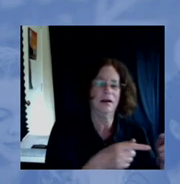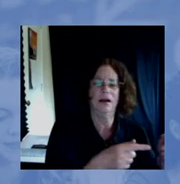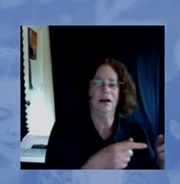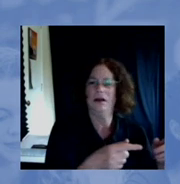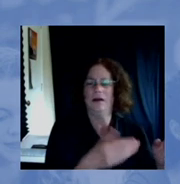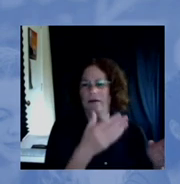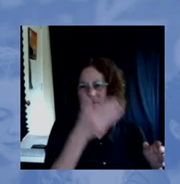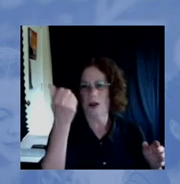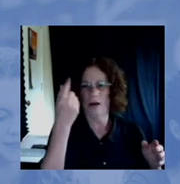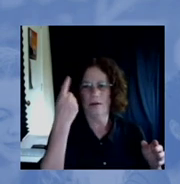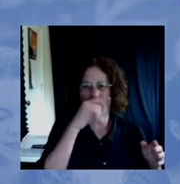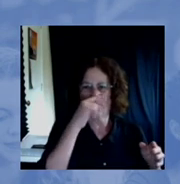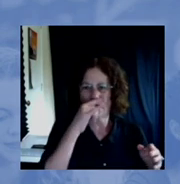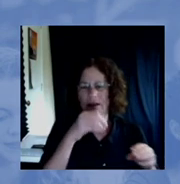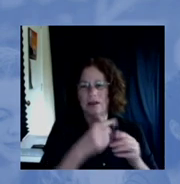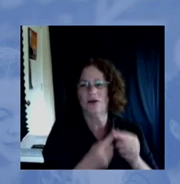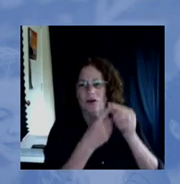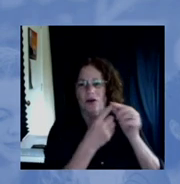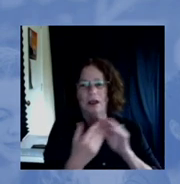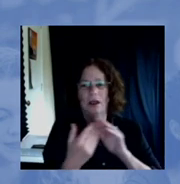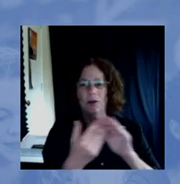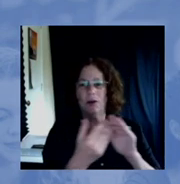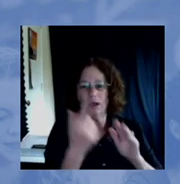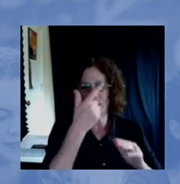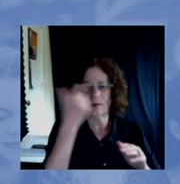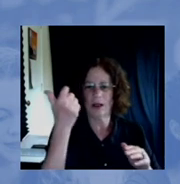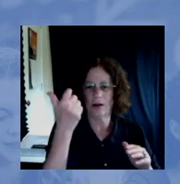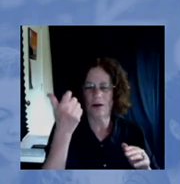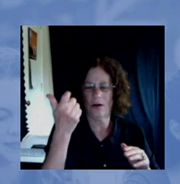IN CERTAIN COMMUNITIES AS A RESULT OF ACCOUNTABILITY AND ACADEMICS.